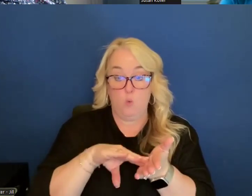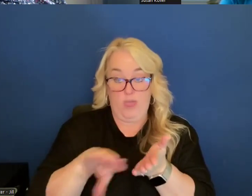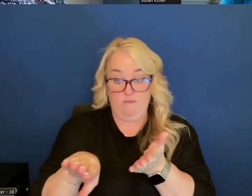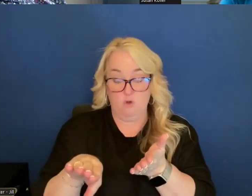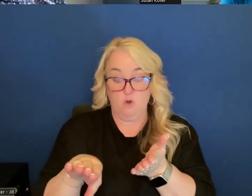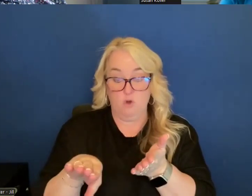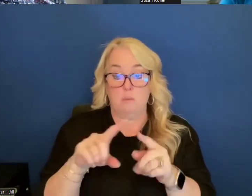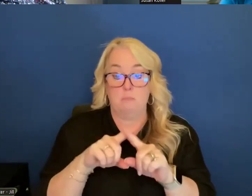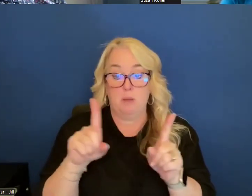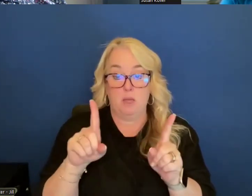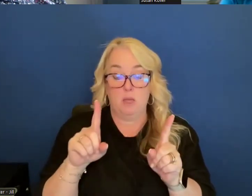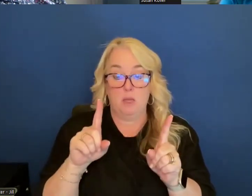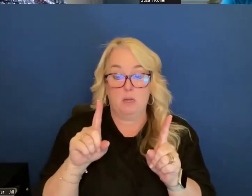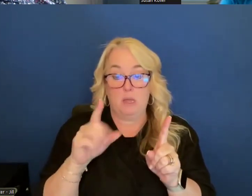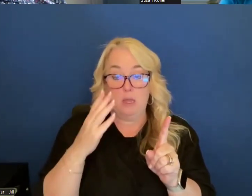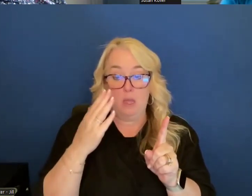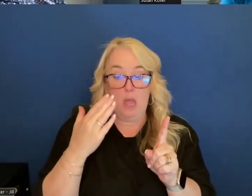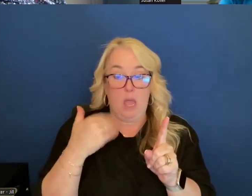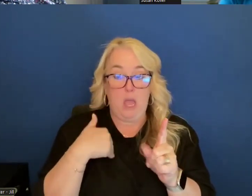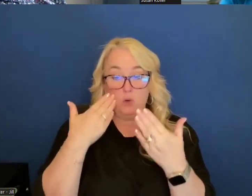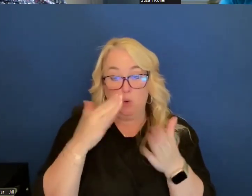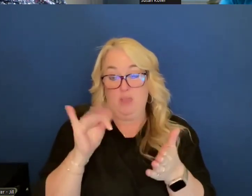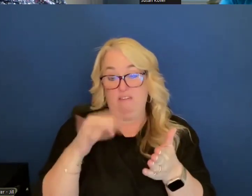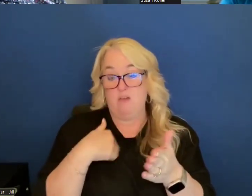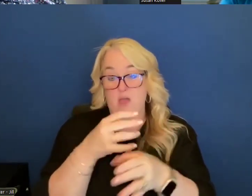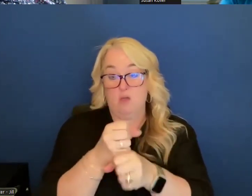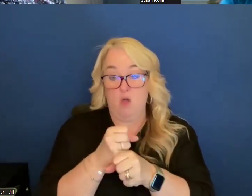would have gotten it, had I not been in the nursing home when I